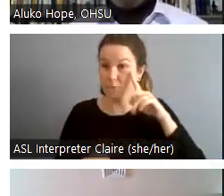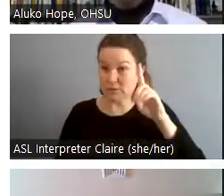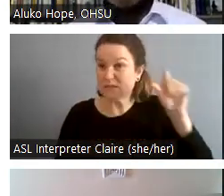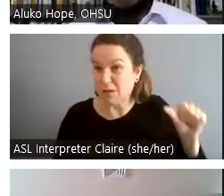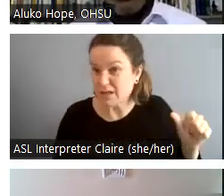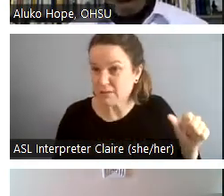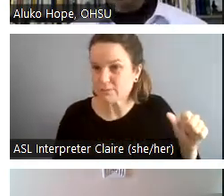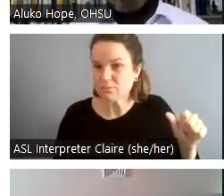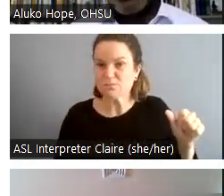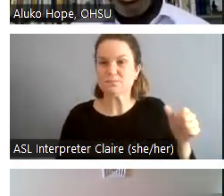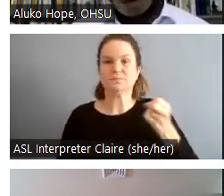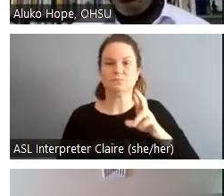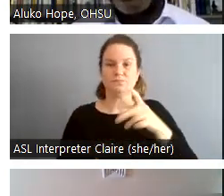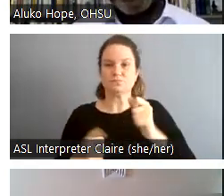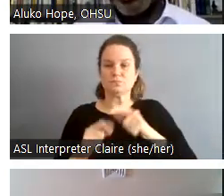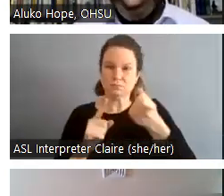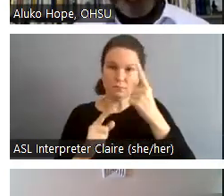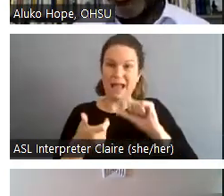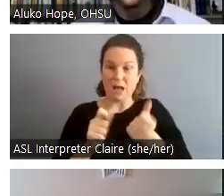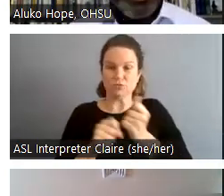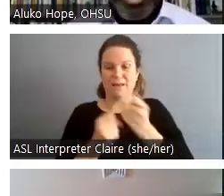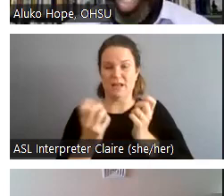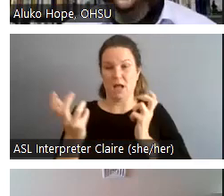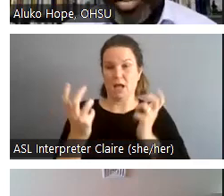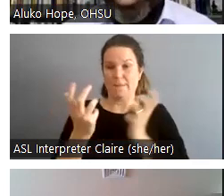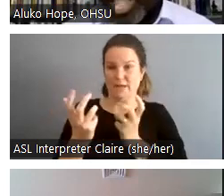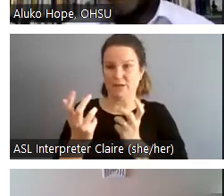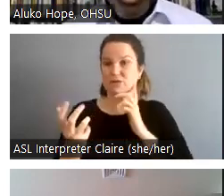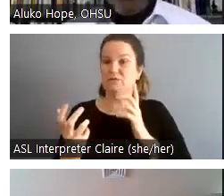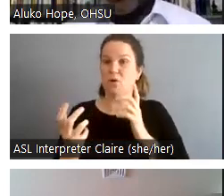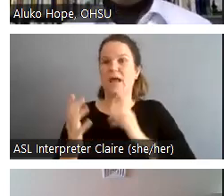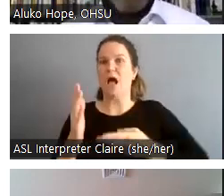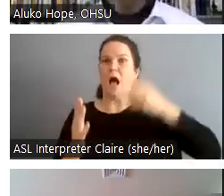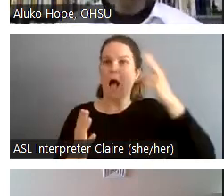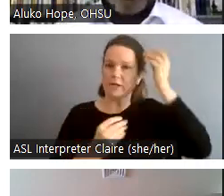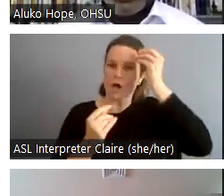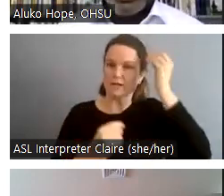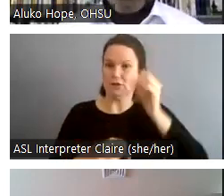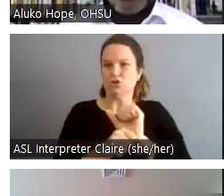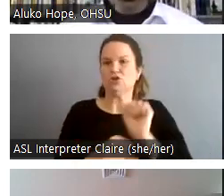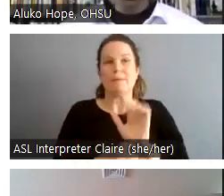trying to understand how to make accommodations for a job that you, that is very cognitive, then I think it's very